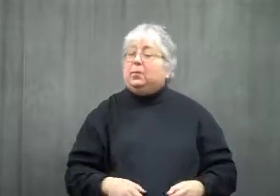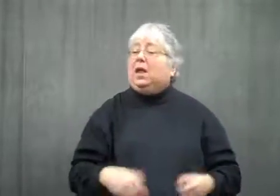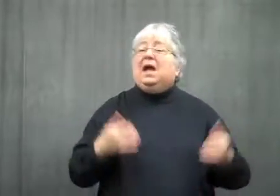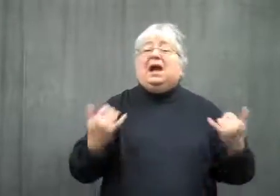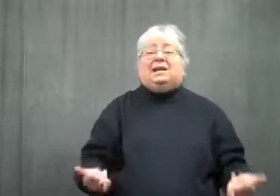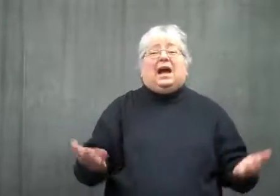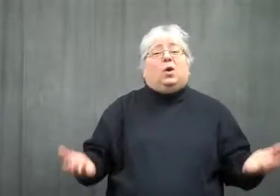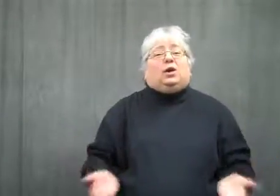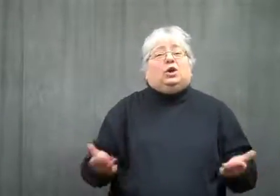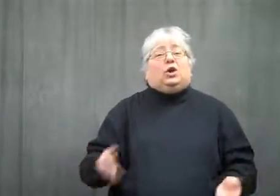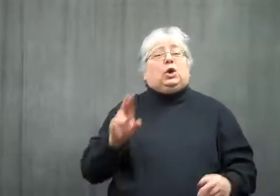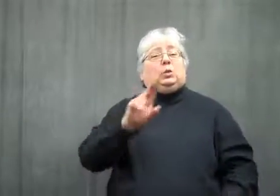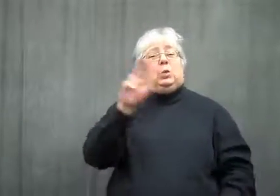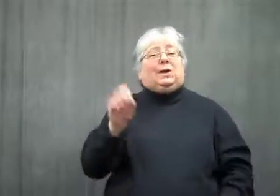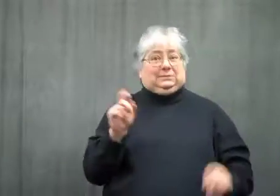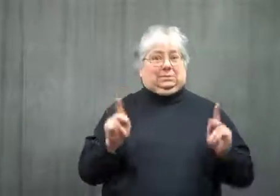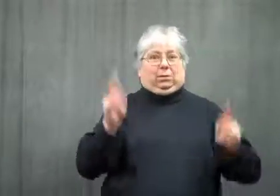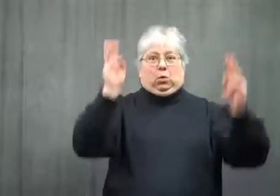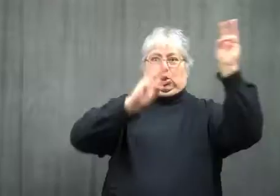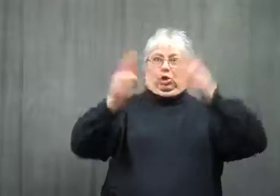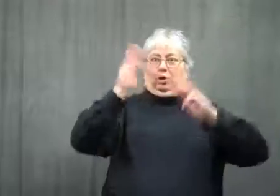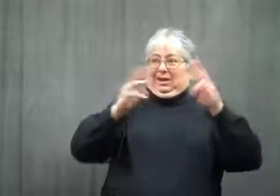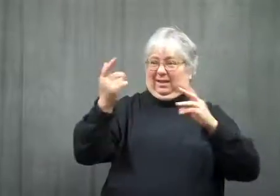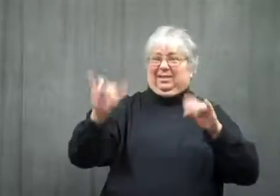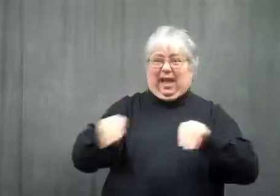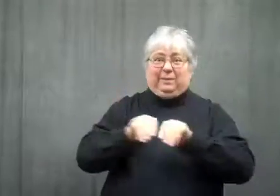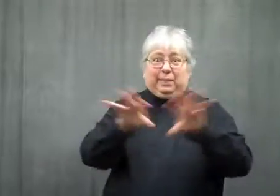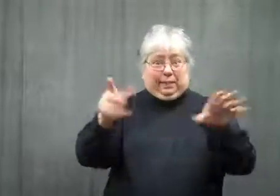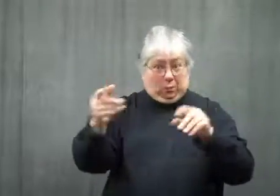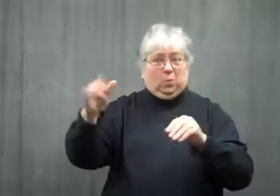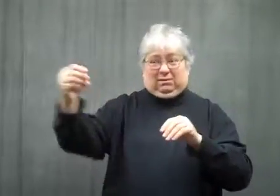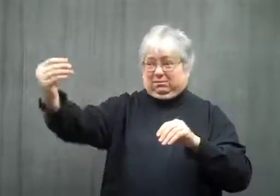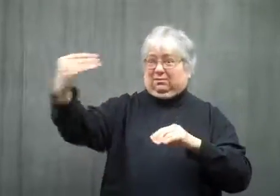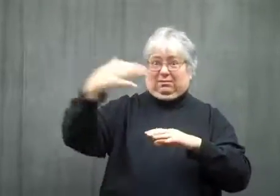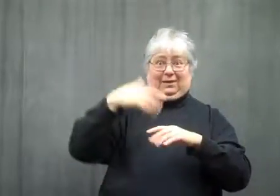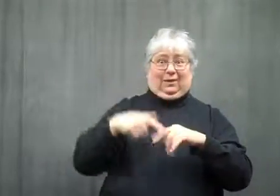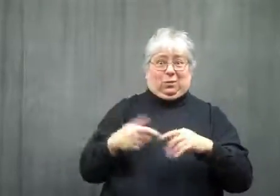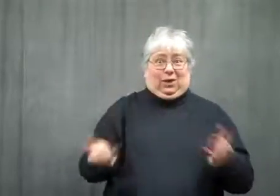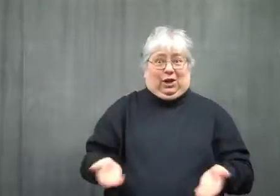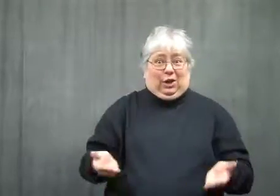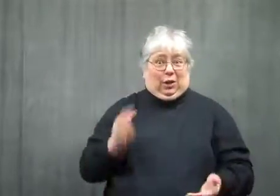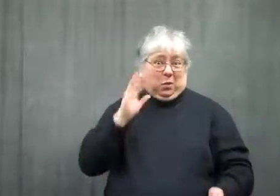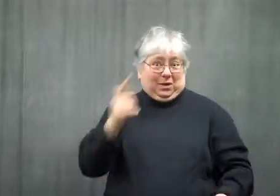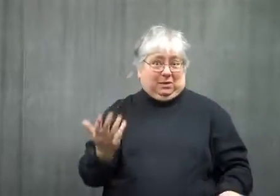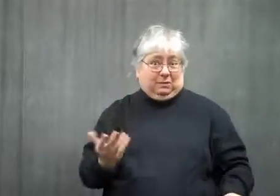Now people in the U.S. are worried and wondering if the radiation will hit the states.